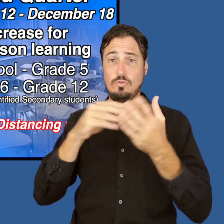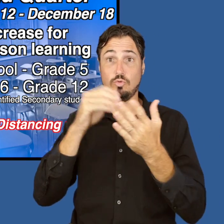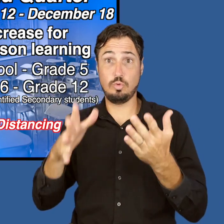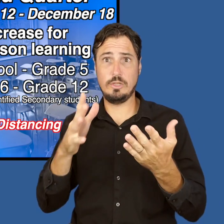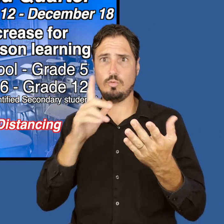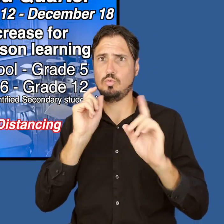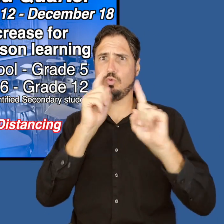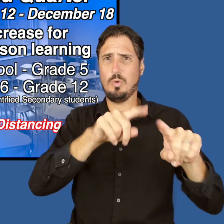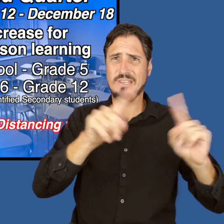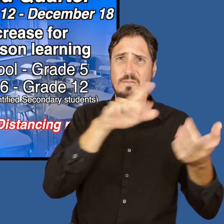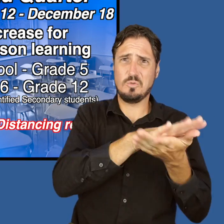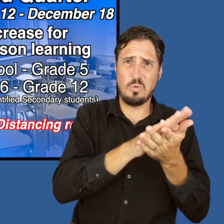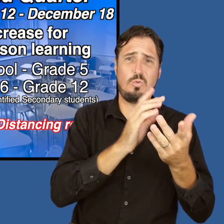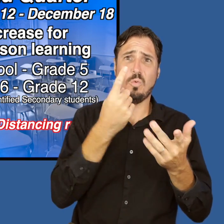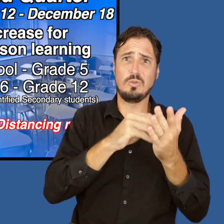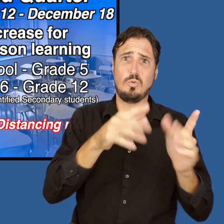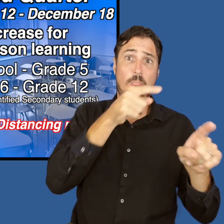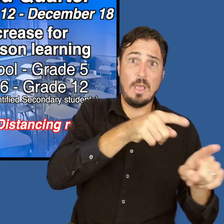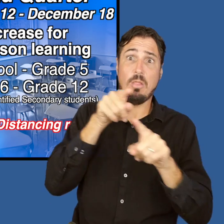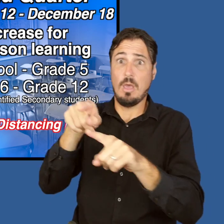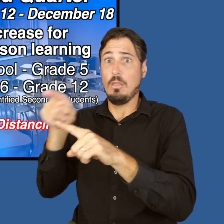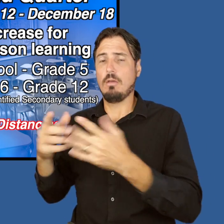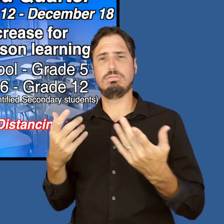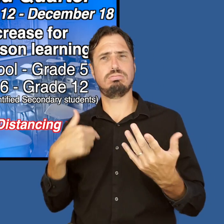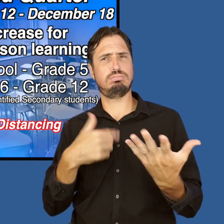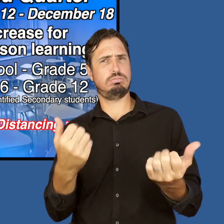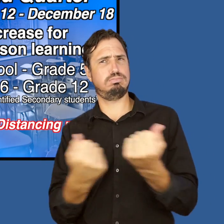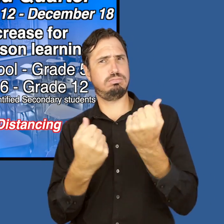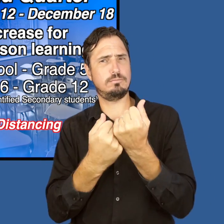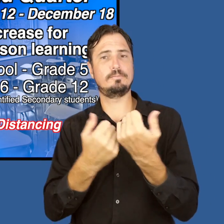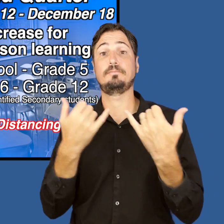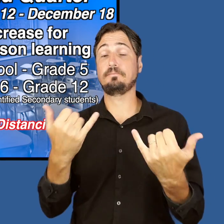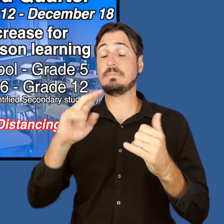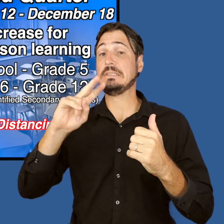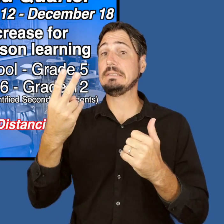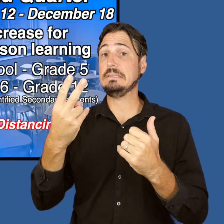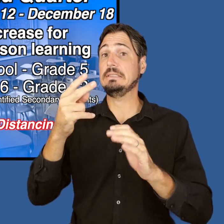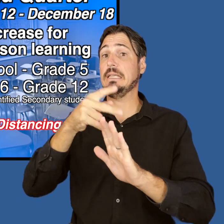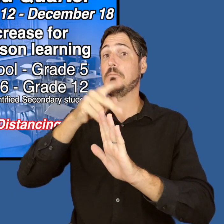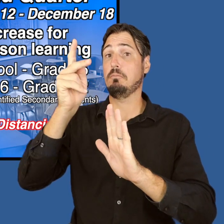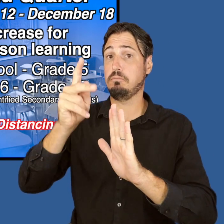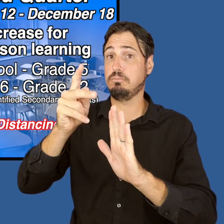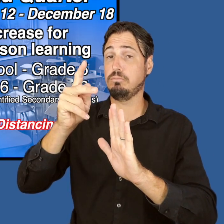As we carefully phase in to more in person learning, here are the 2nd quarter program actions: